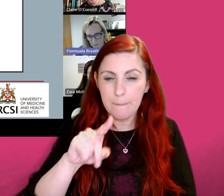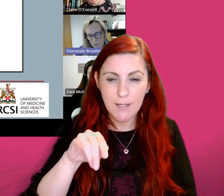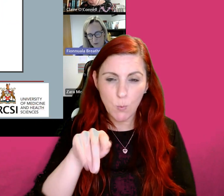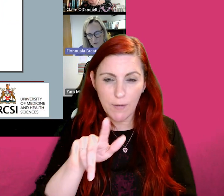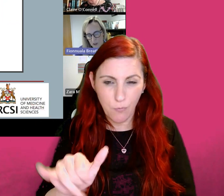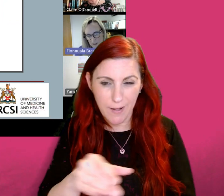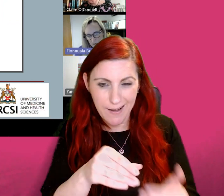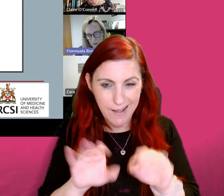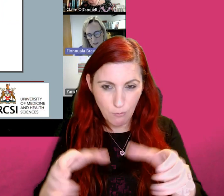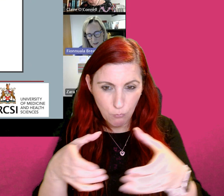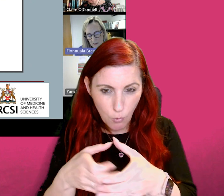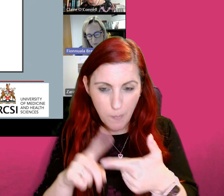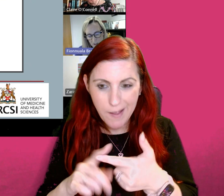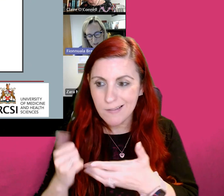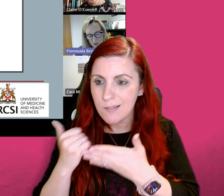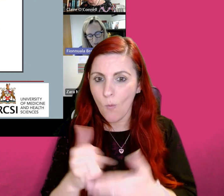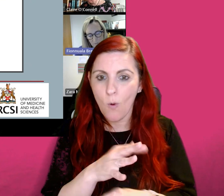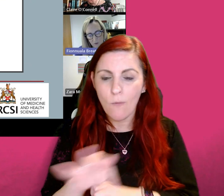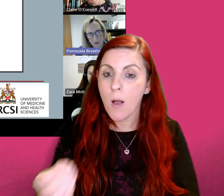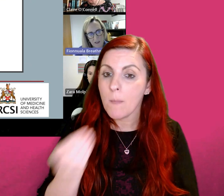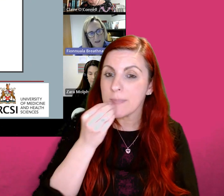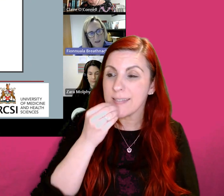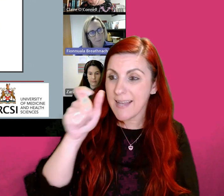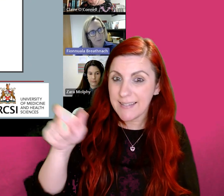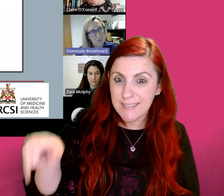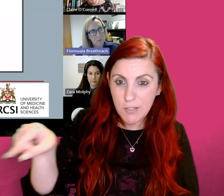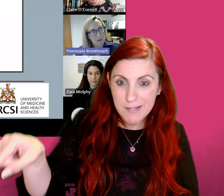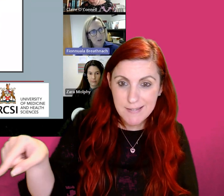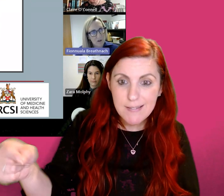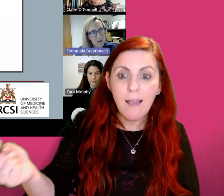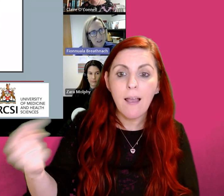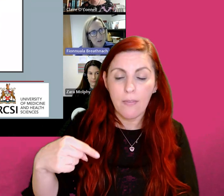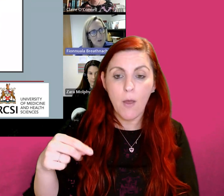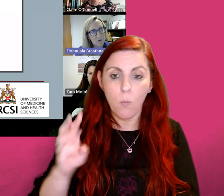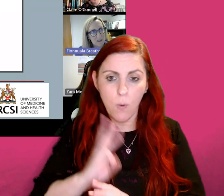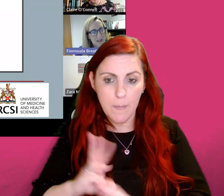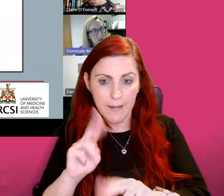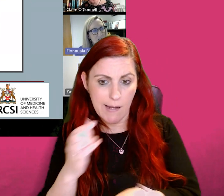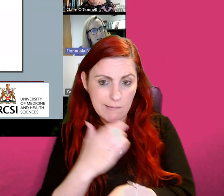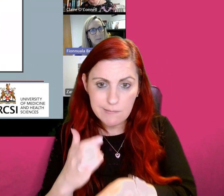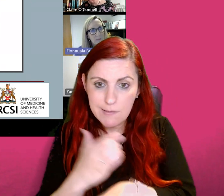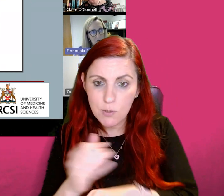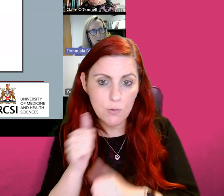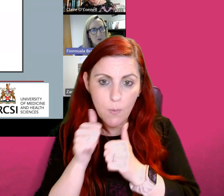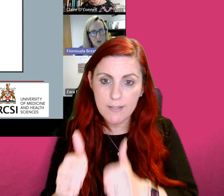the support of dietary um dietitian input and that women could continue to attend their own